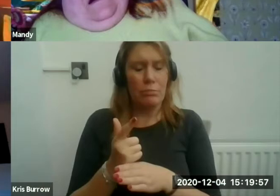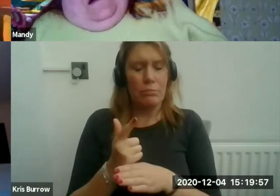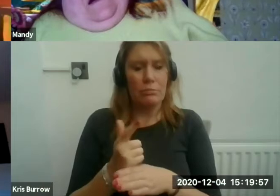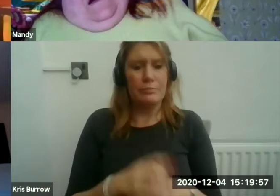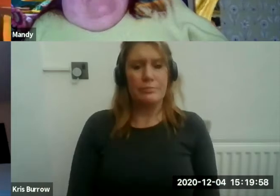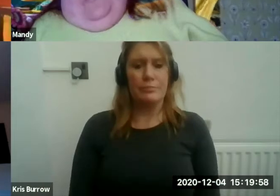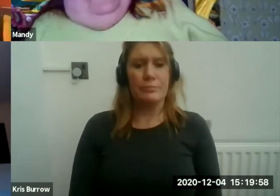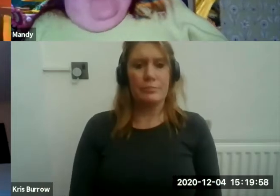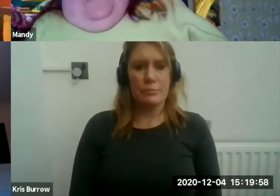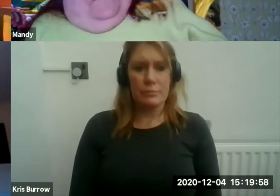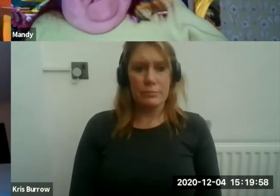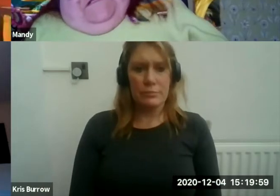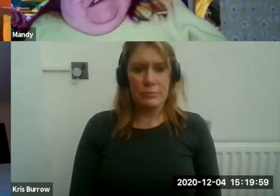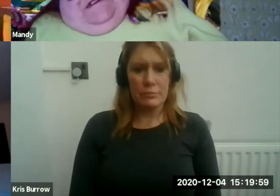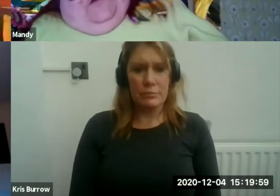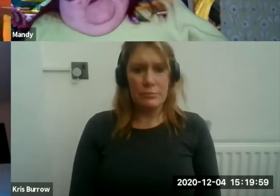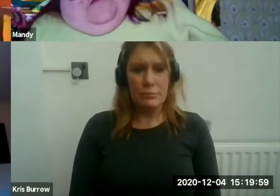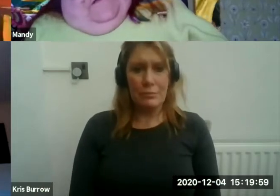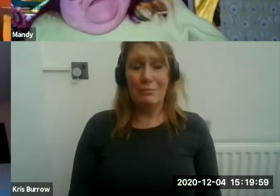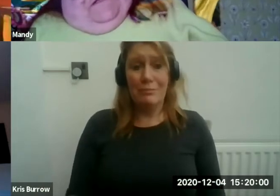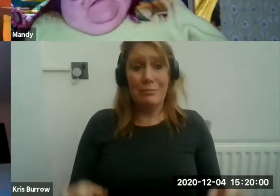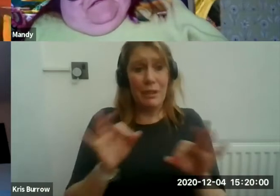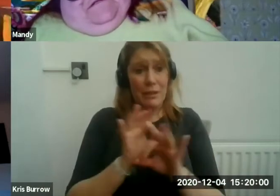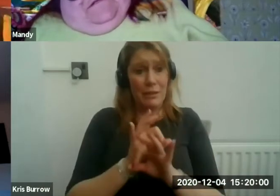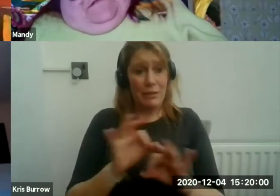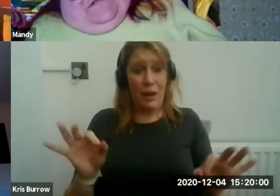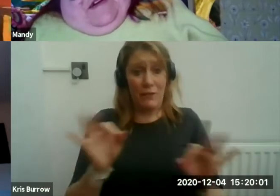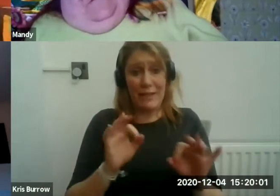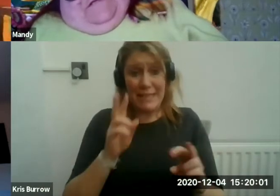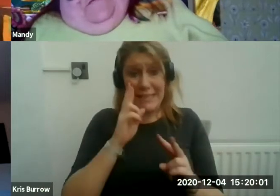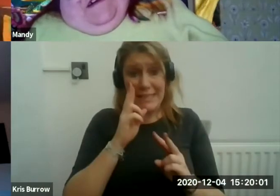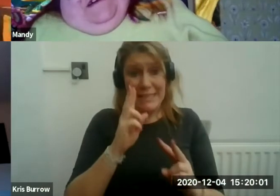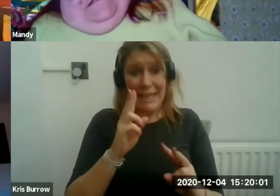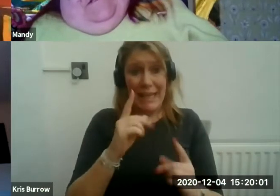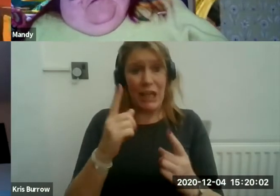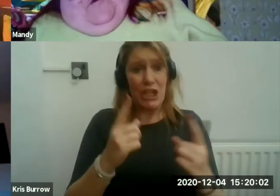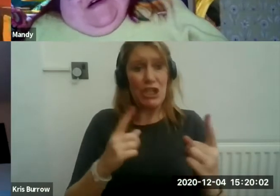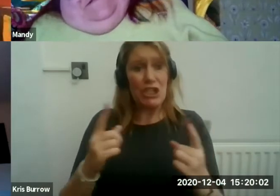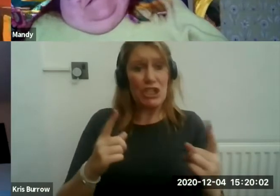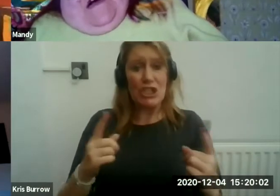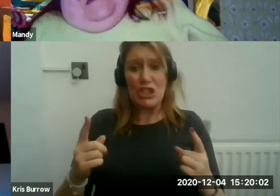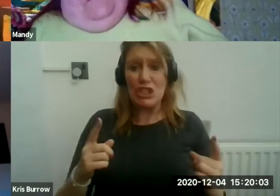before it was launched, because sent us